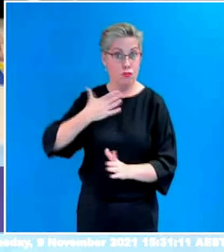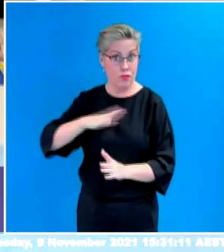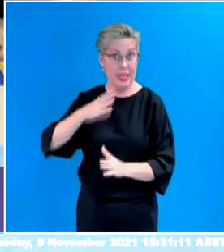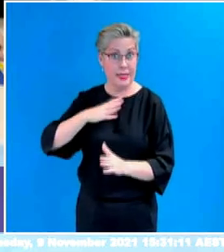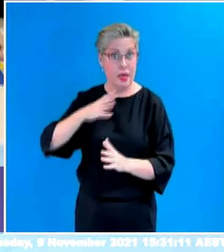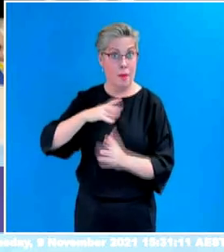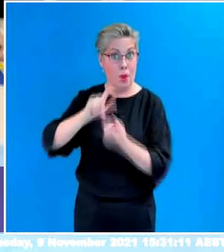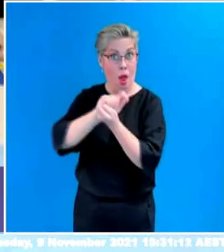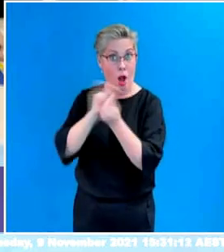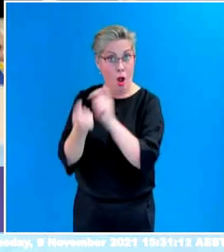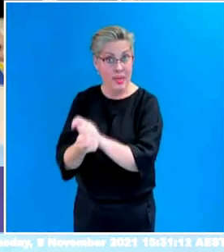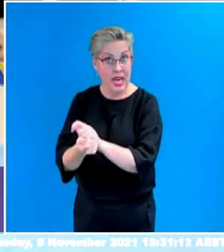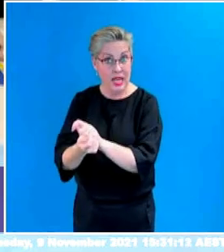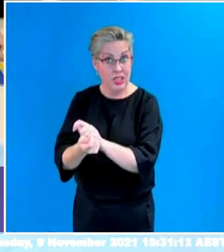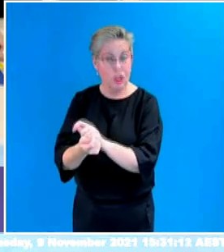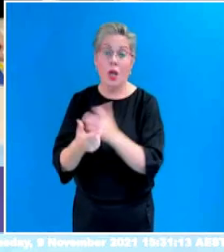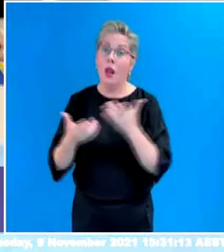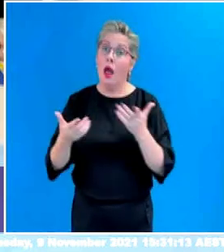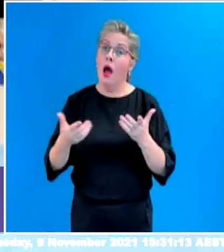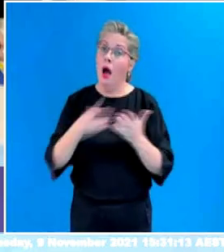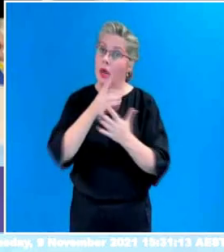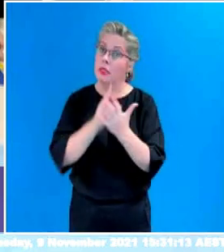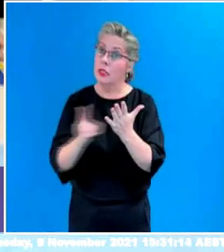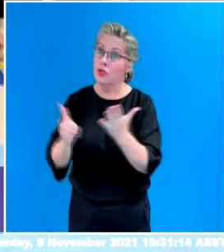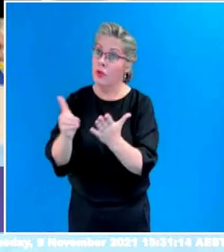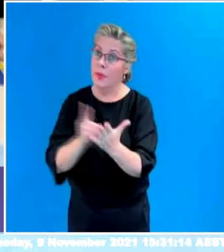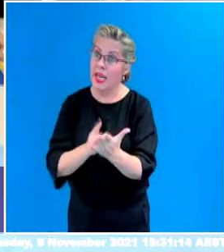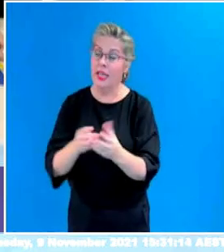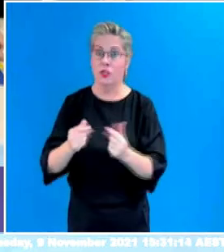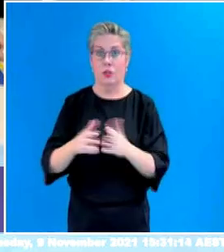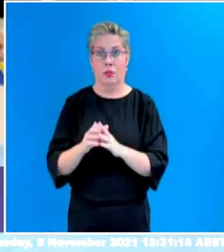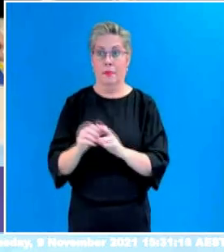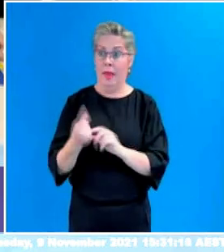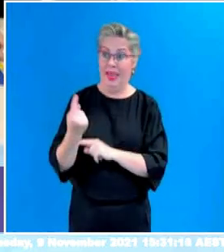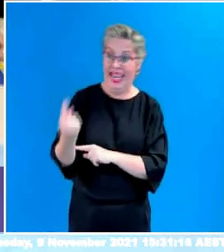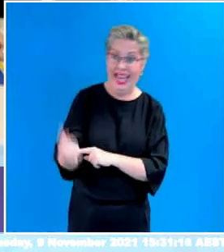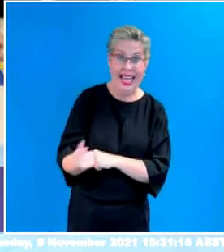talking about individual requests for reasonable accommodation.